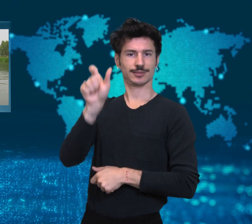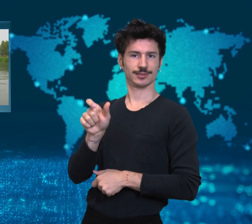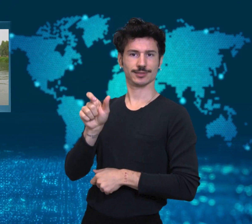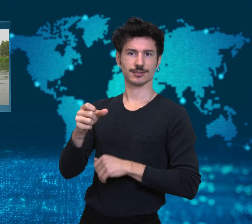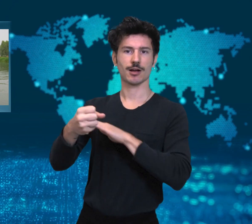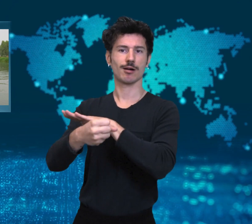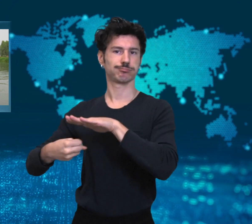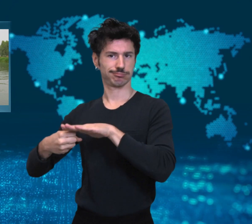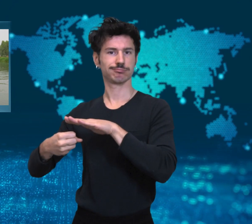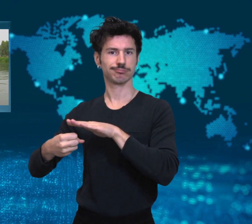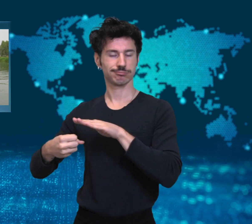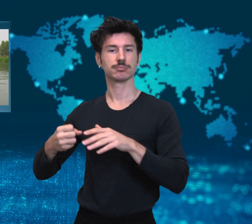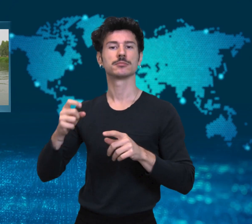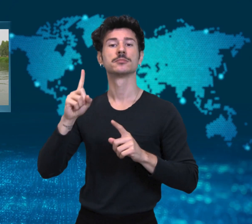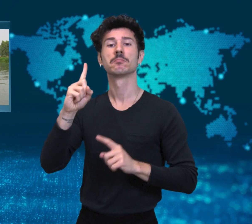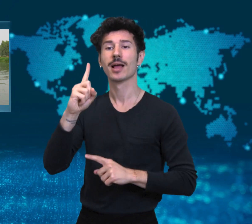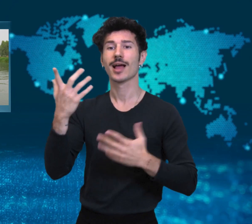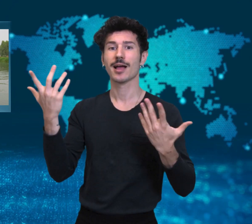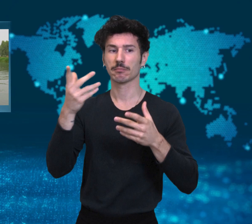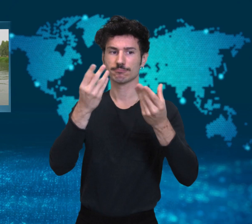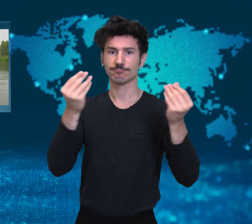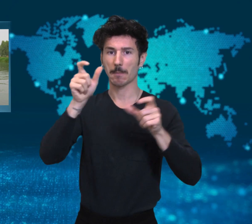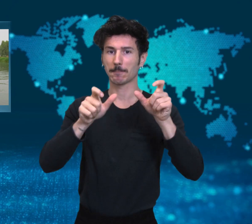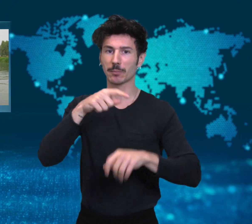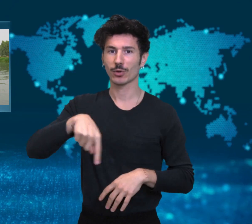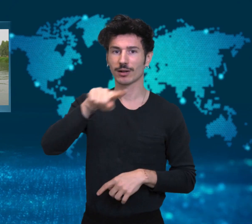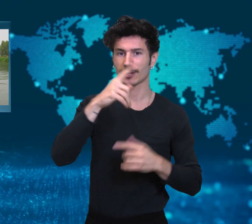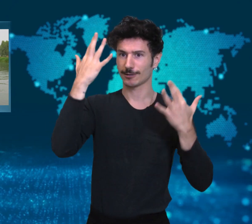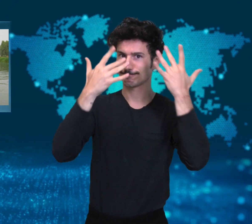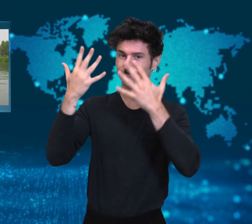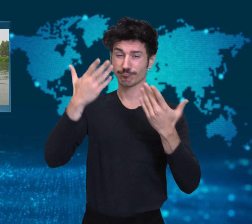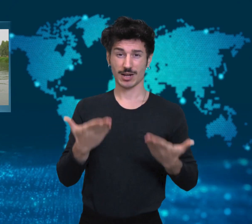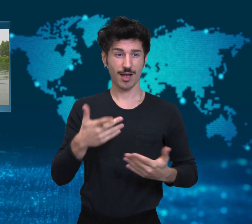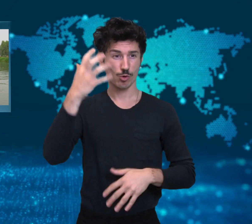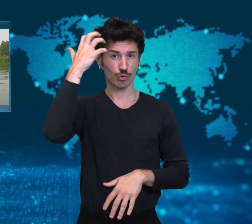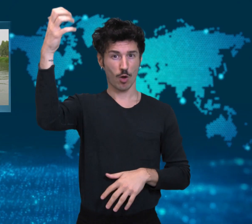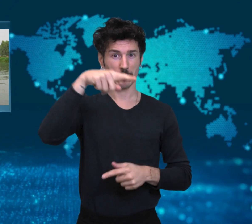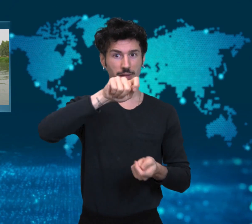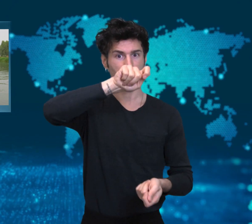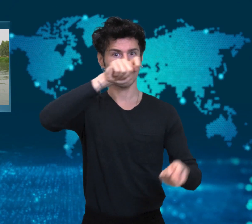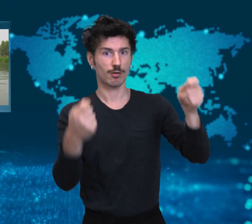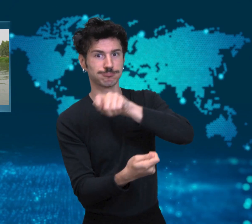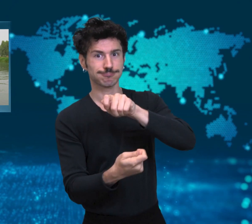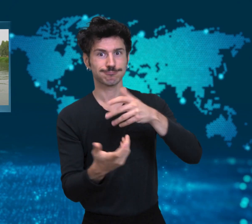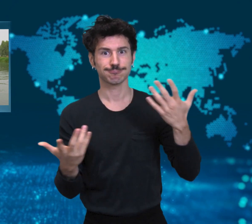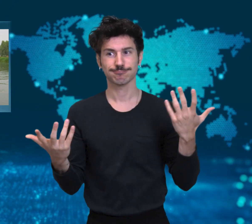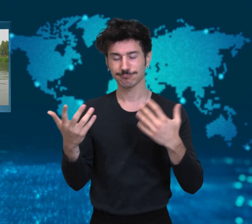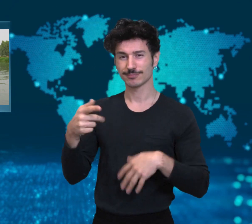but many fear that the present political upheaval in Mali will